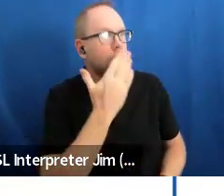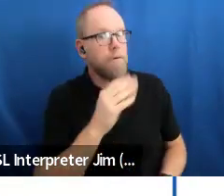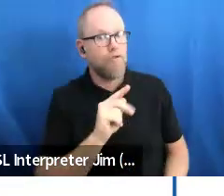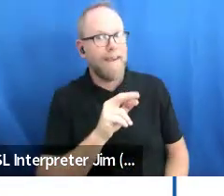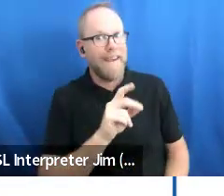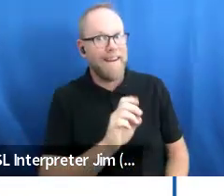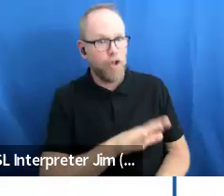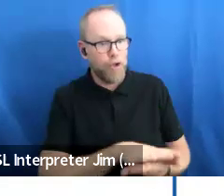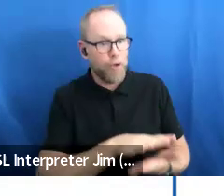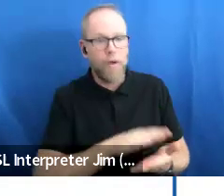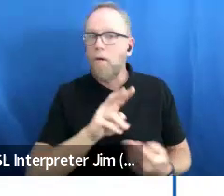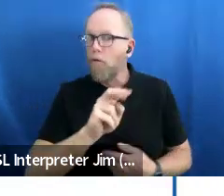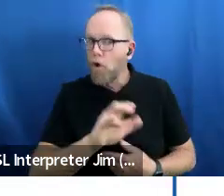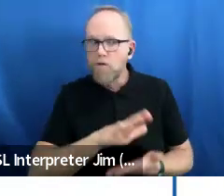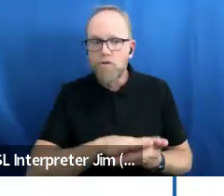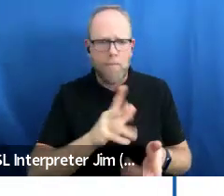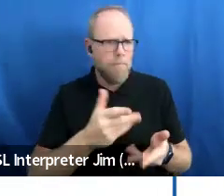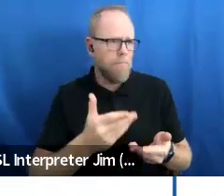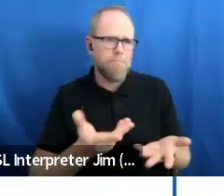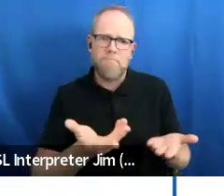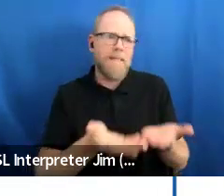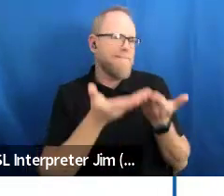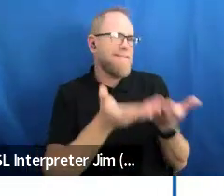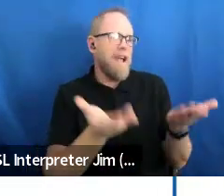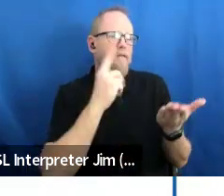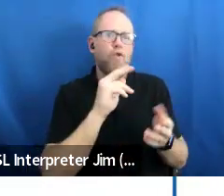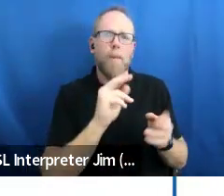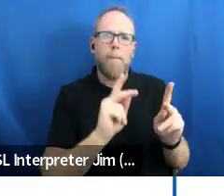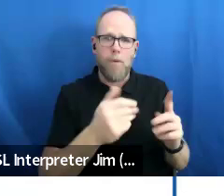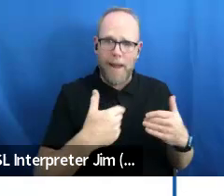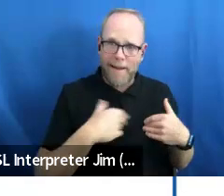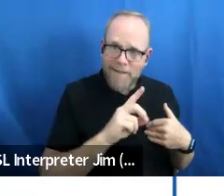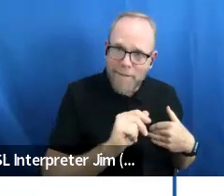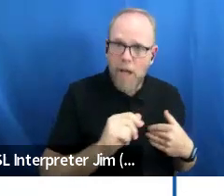people with and without disabilities. If people with disabilities want to go